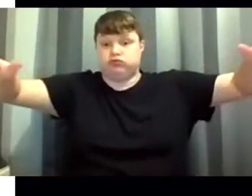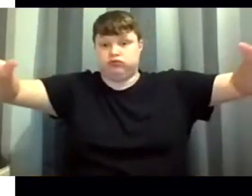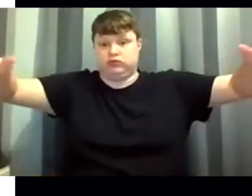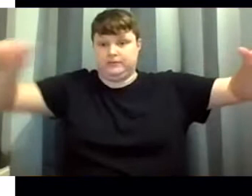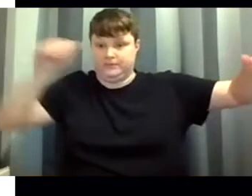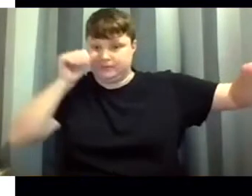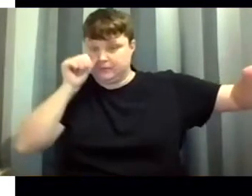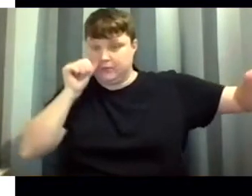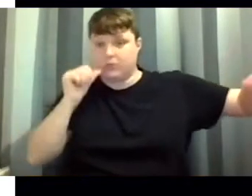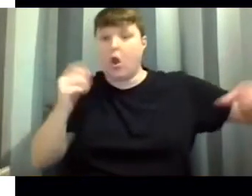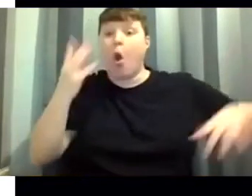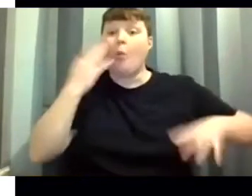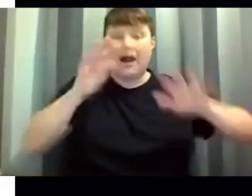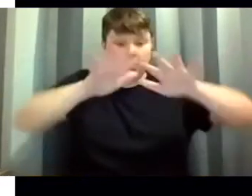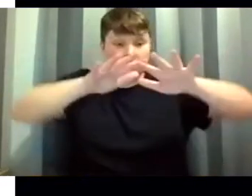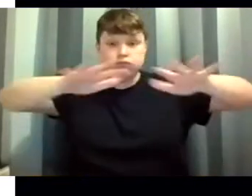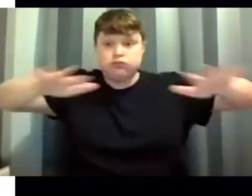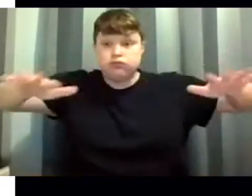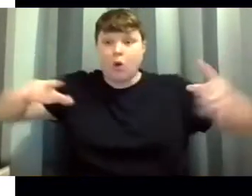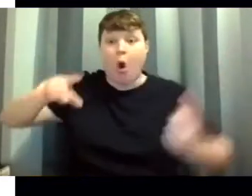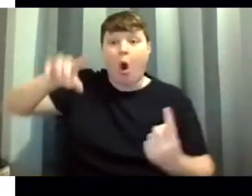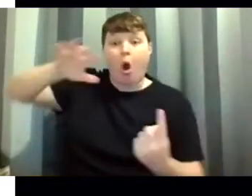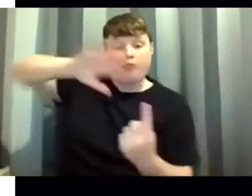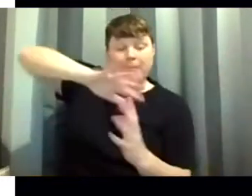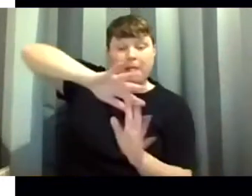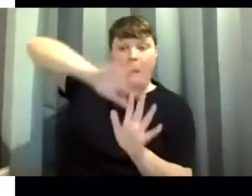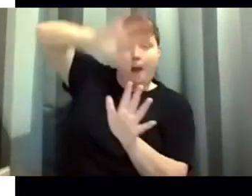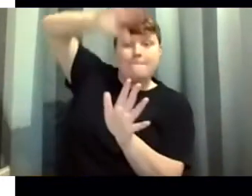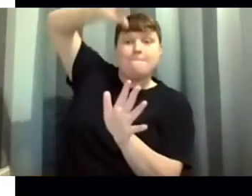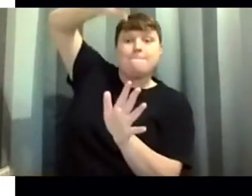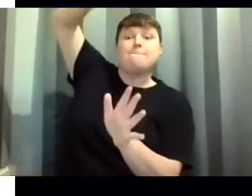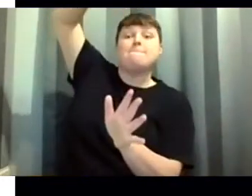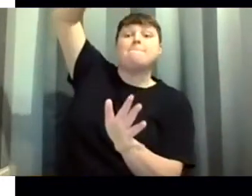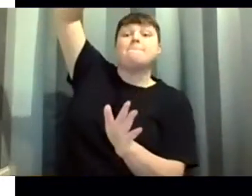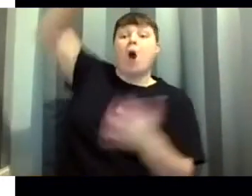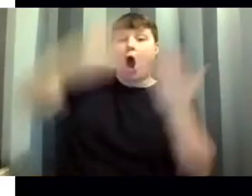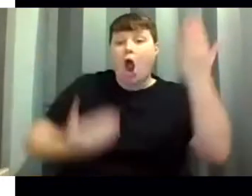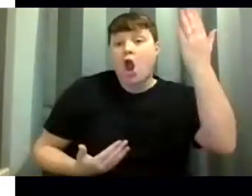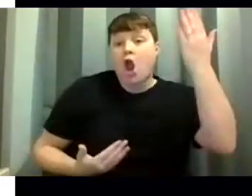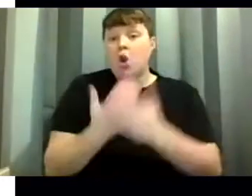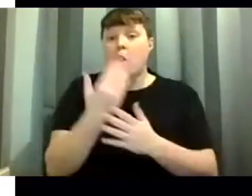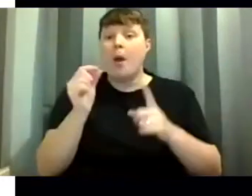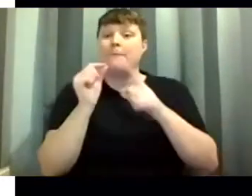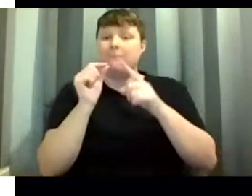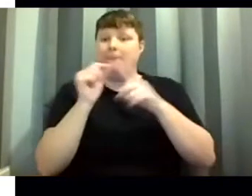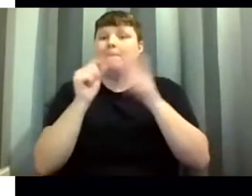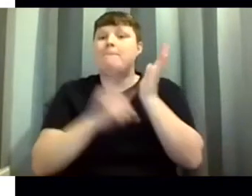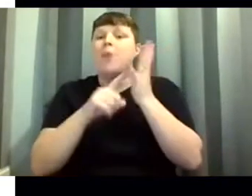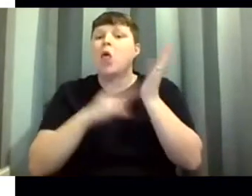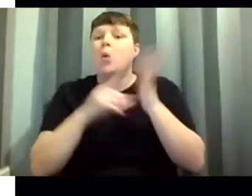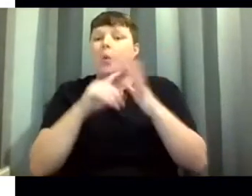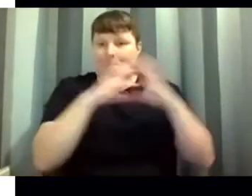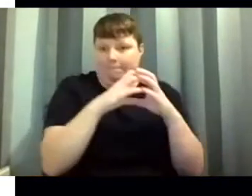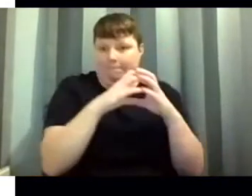When the ripple goes up, then a new plume can form. And that can form a new thunderstorm.